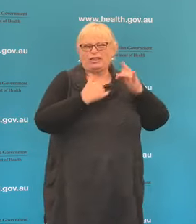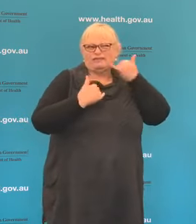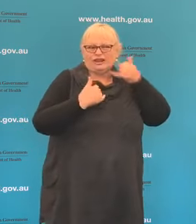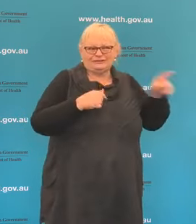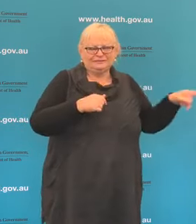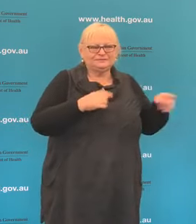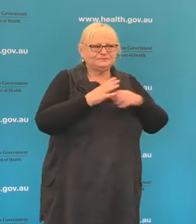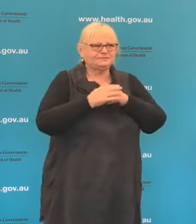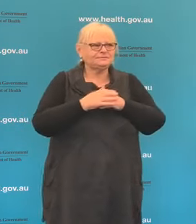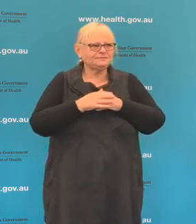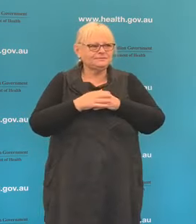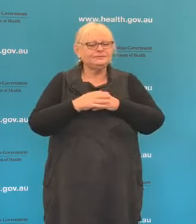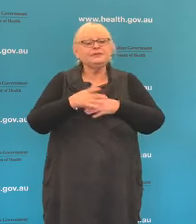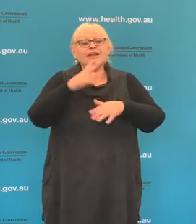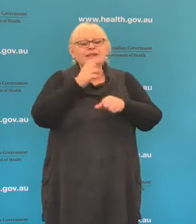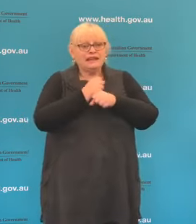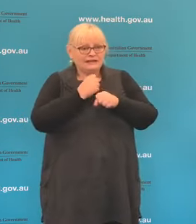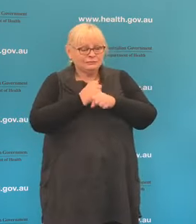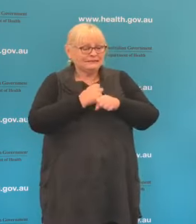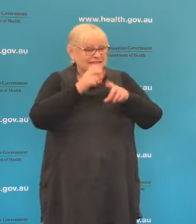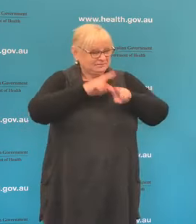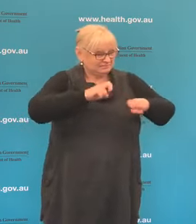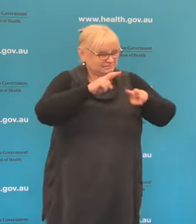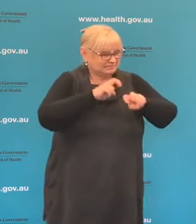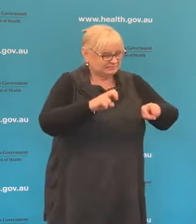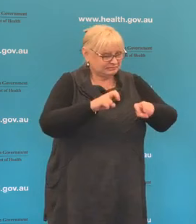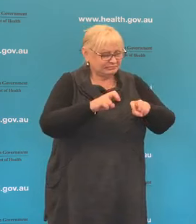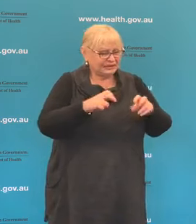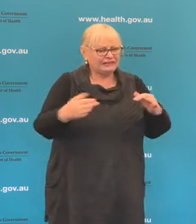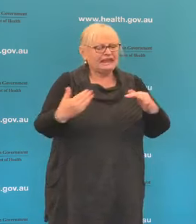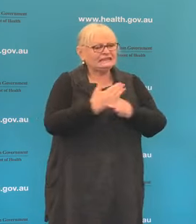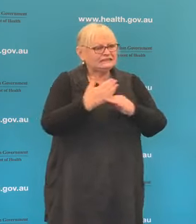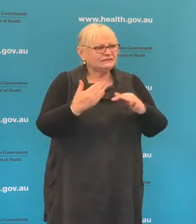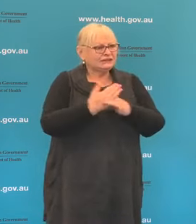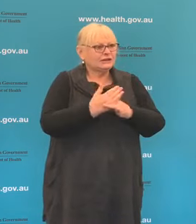While the government investigates the potential interference between its COVIDSafe app